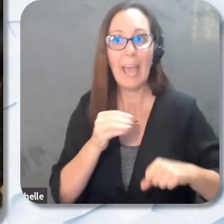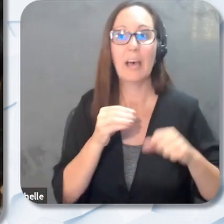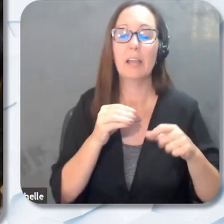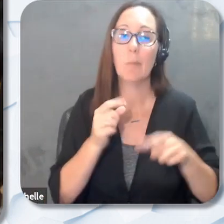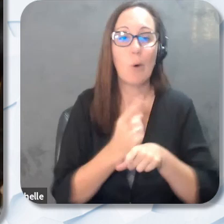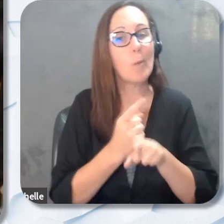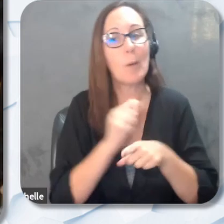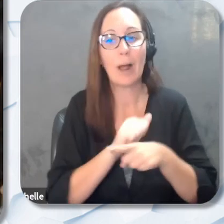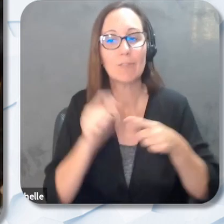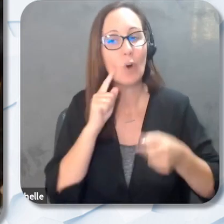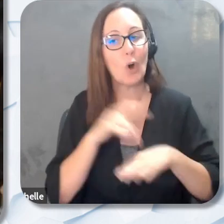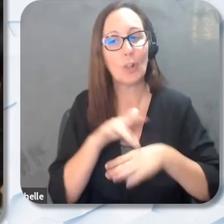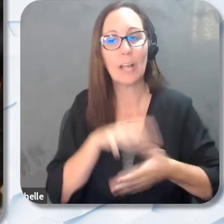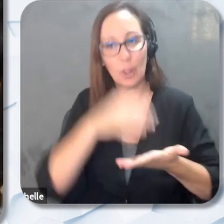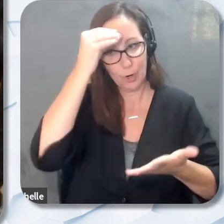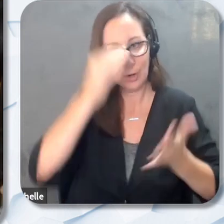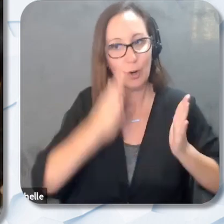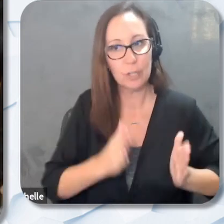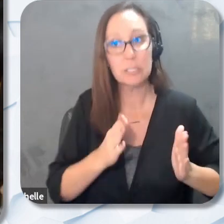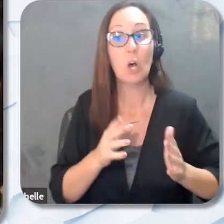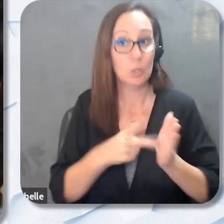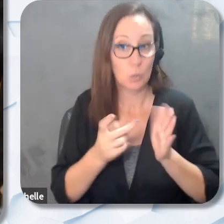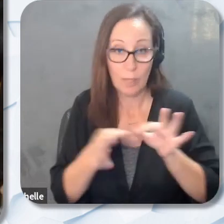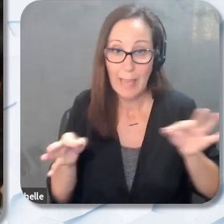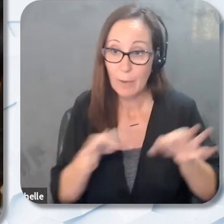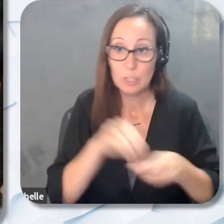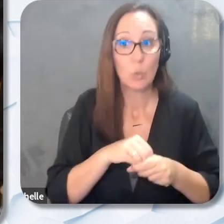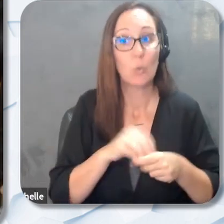for early learners including dual language learners and students with special needs.